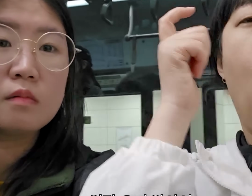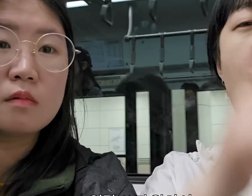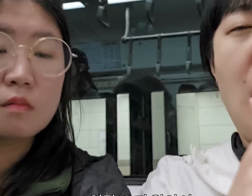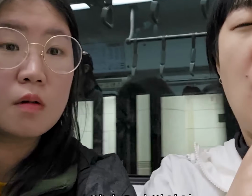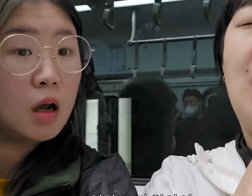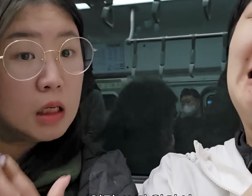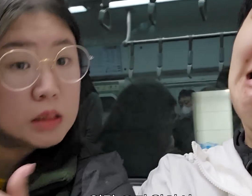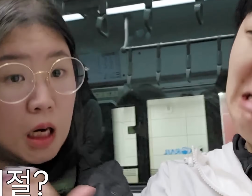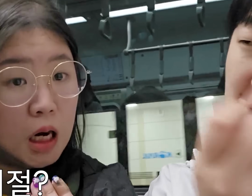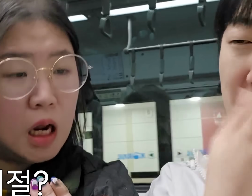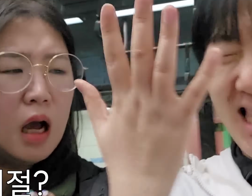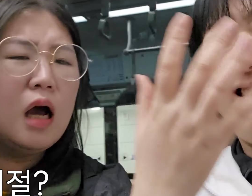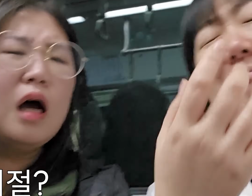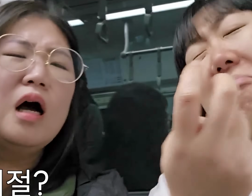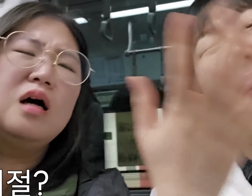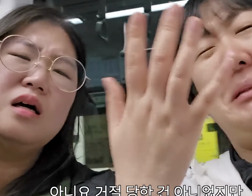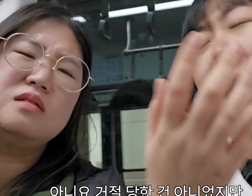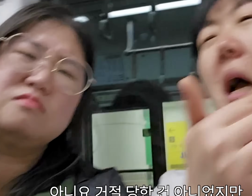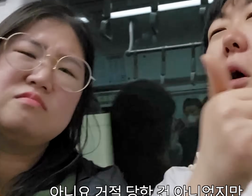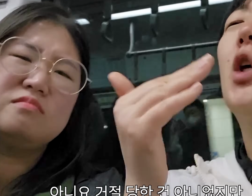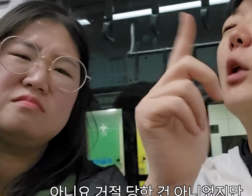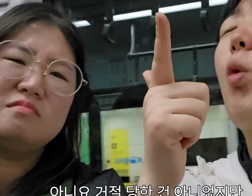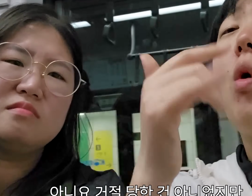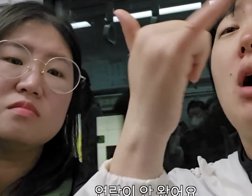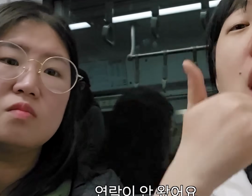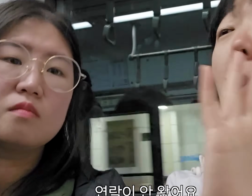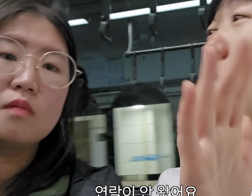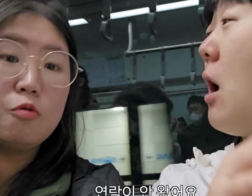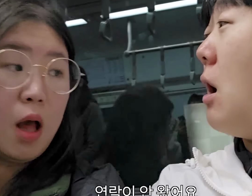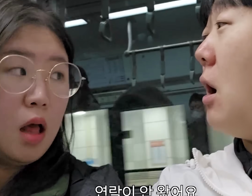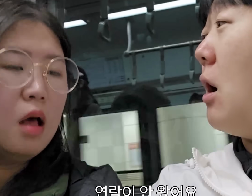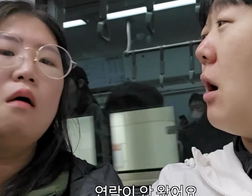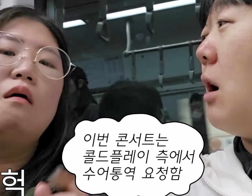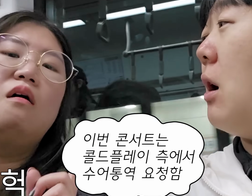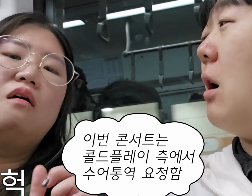But I never got a reply. Did they say no? No, not rejected. Just... silence.